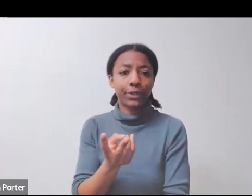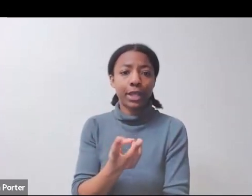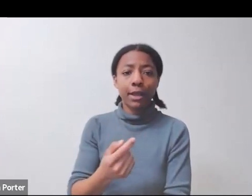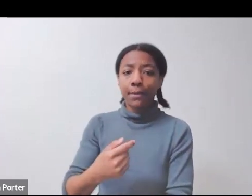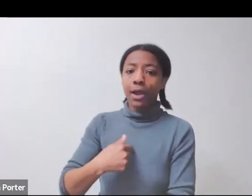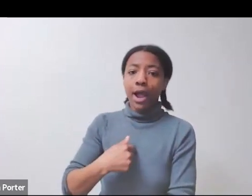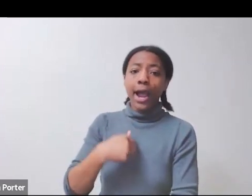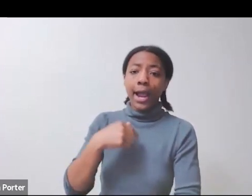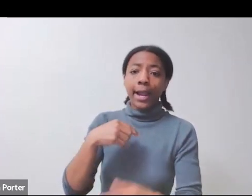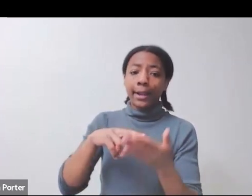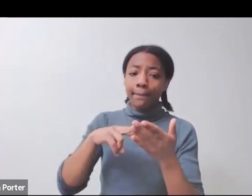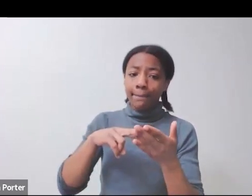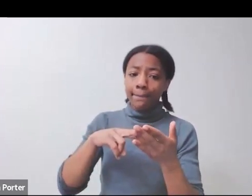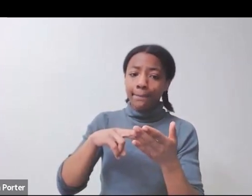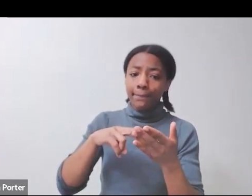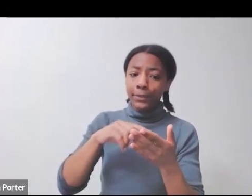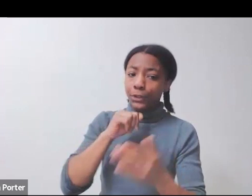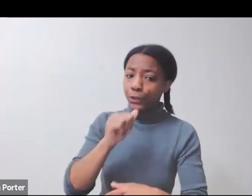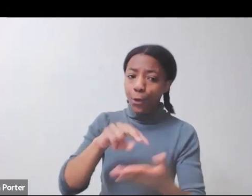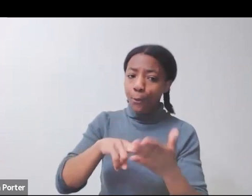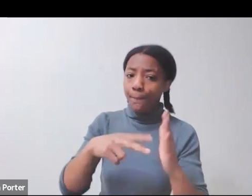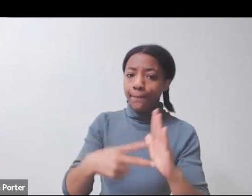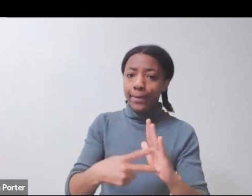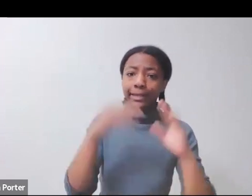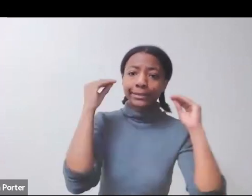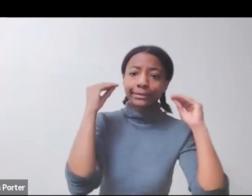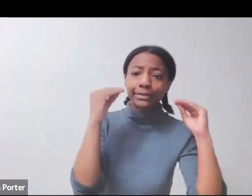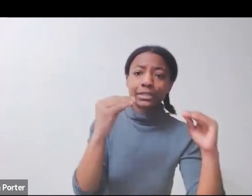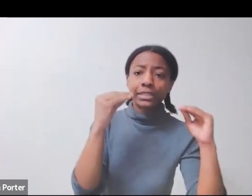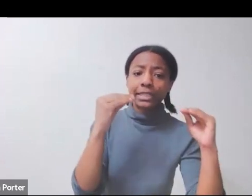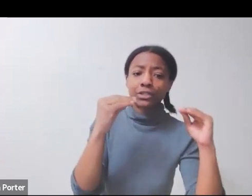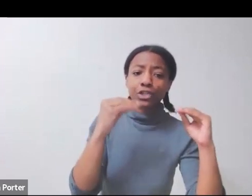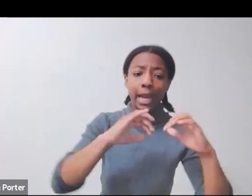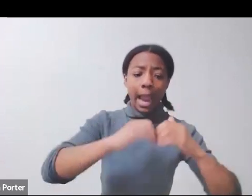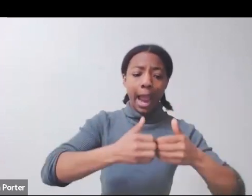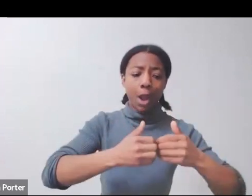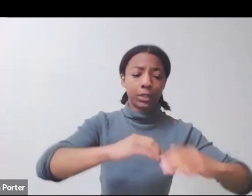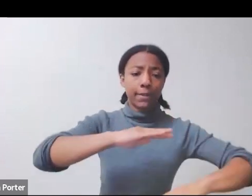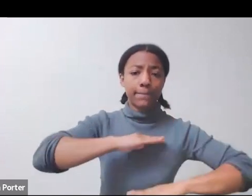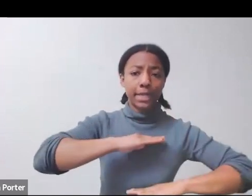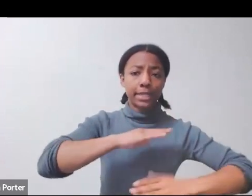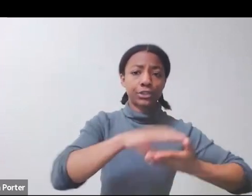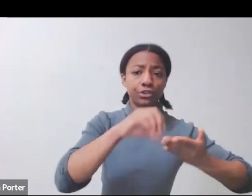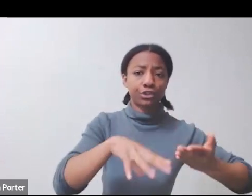with disabilities have their needs met, but rather teaching about accessibility and how to make technology accessible.